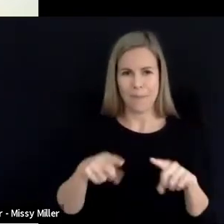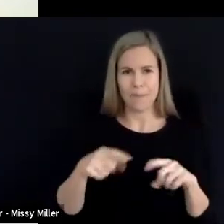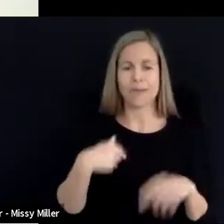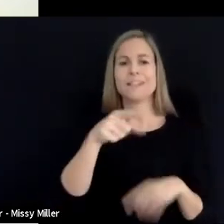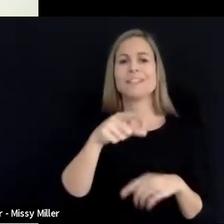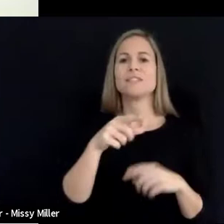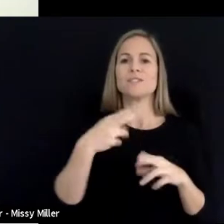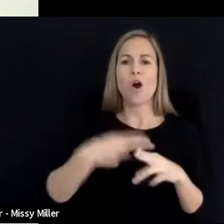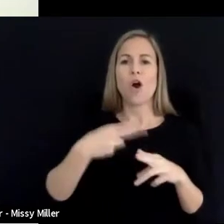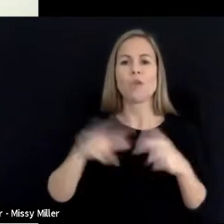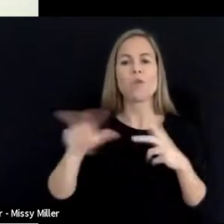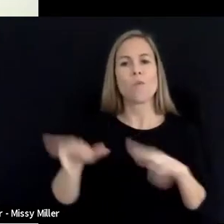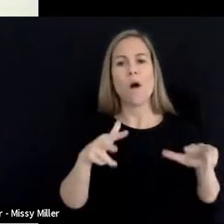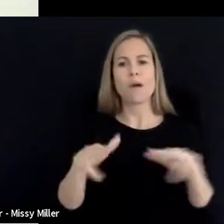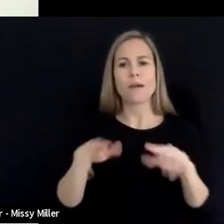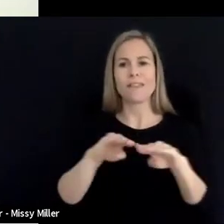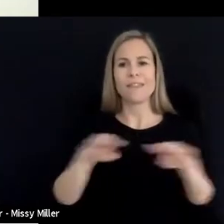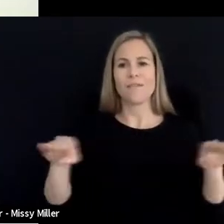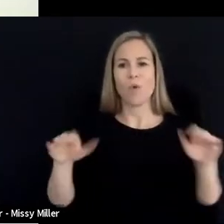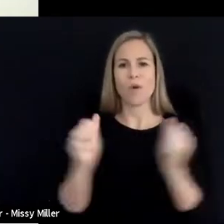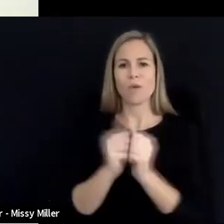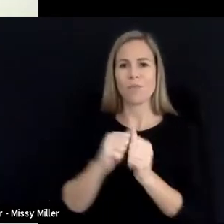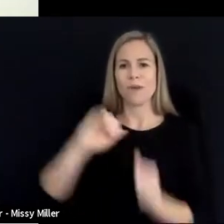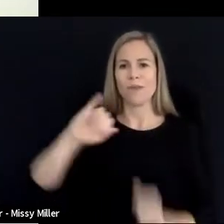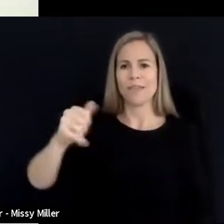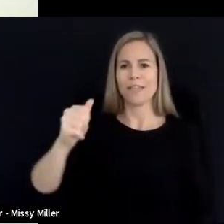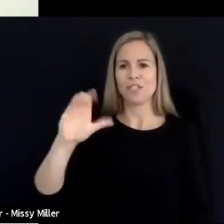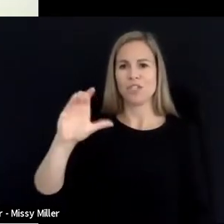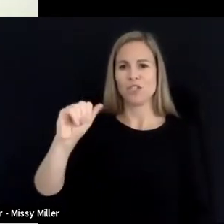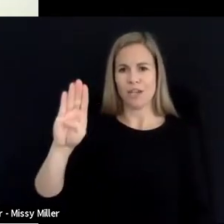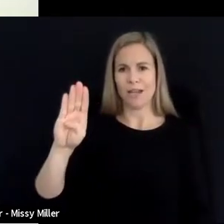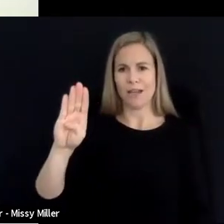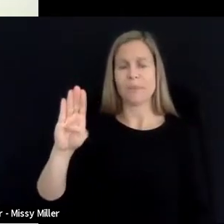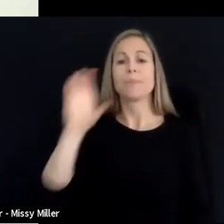This is my wife with our son, Jacob, some 30 years ago.